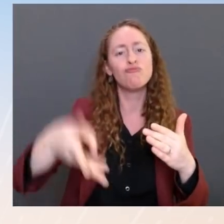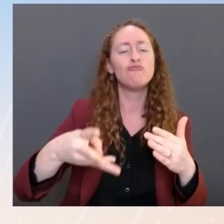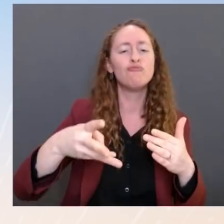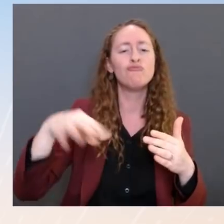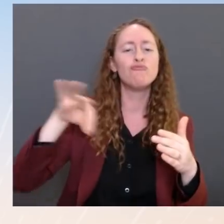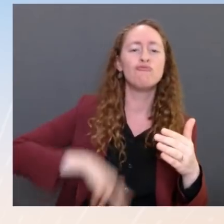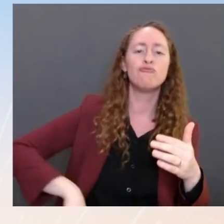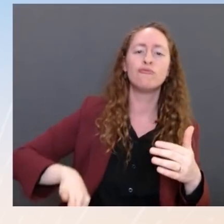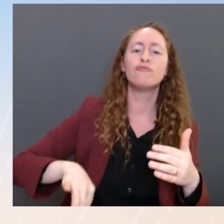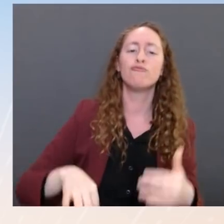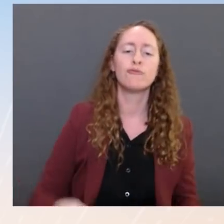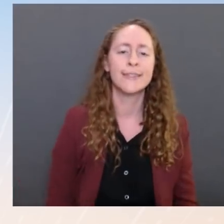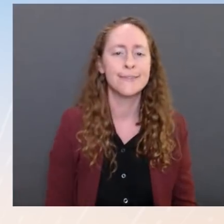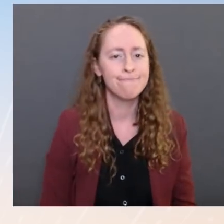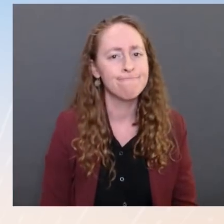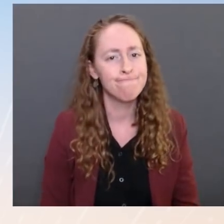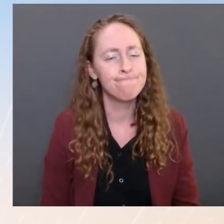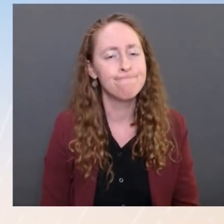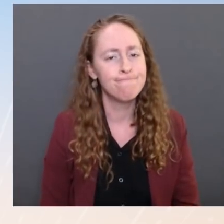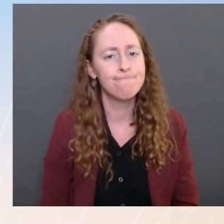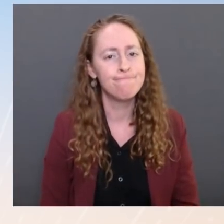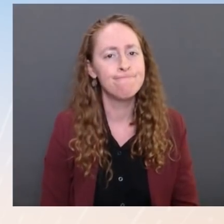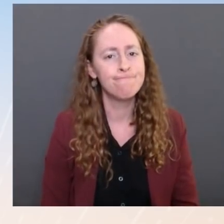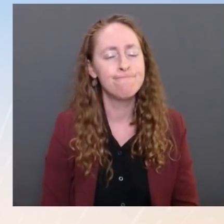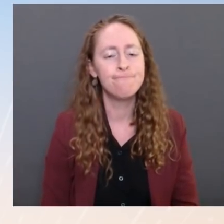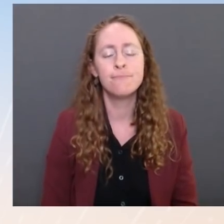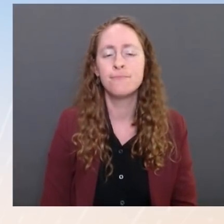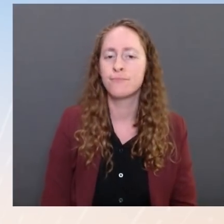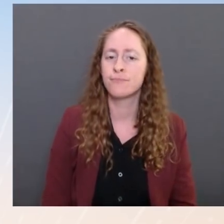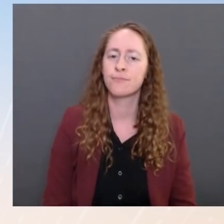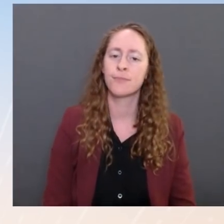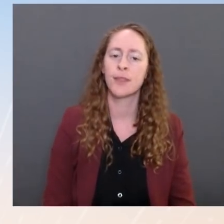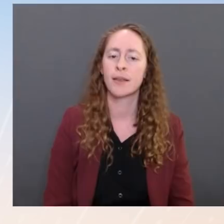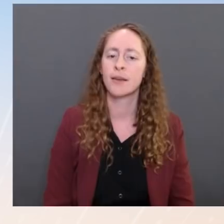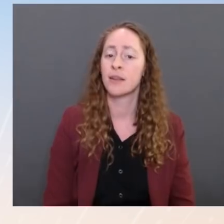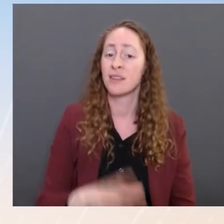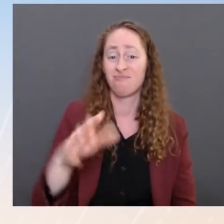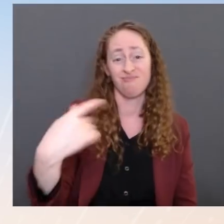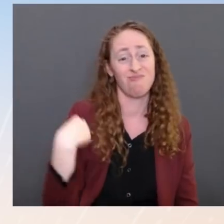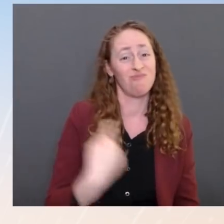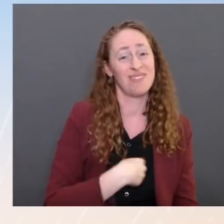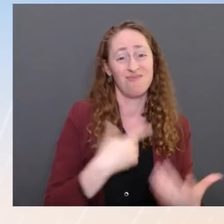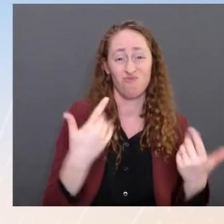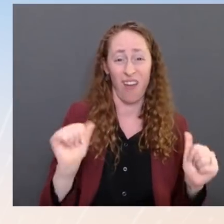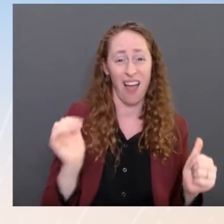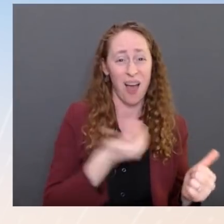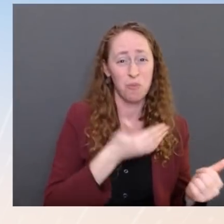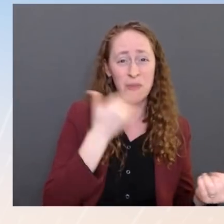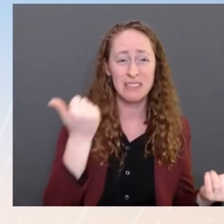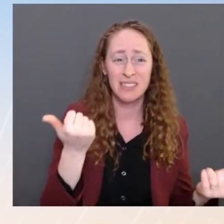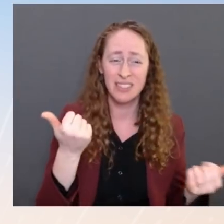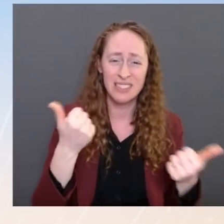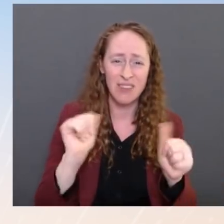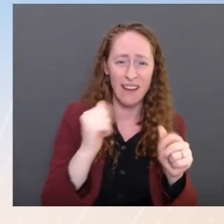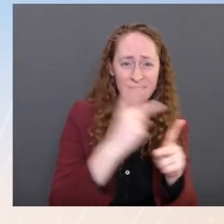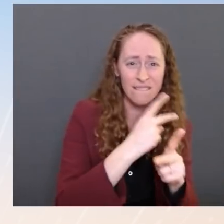than in the four weeks preceding the recall. We're taking every step to increase that. So, our message to parents is: We hear you, we want to do everything we can,